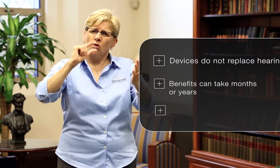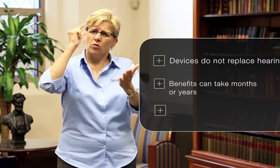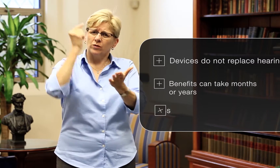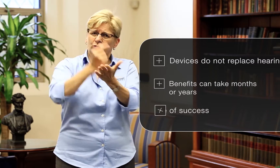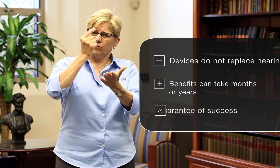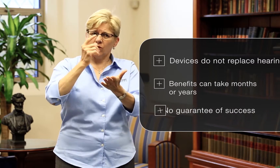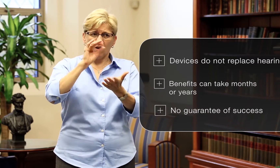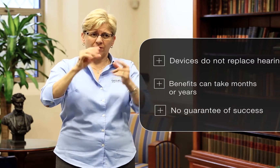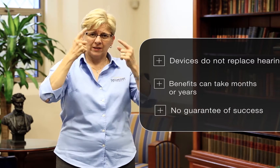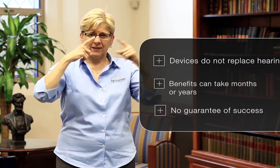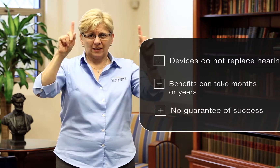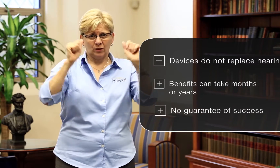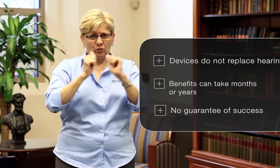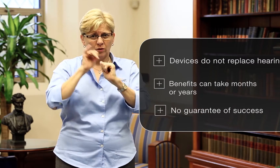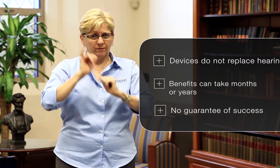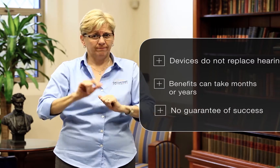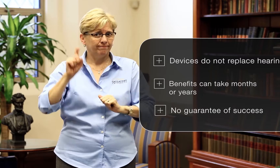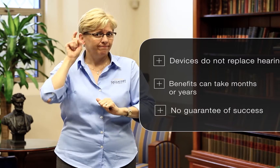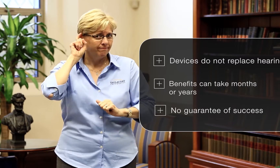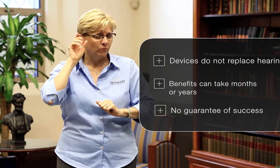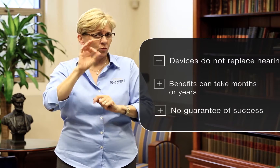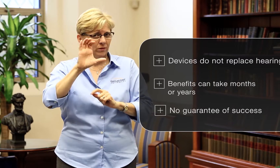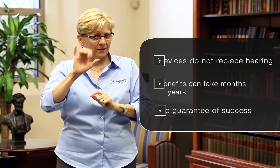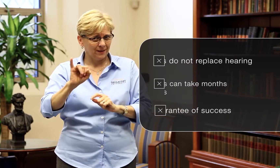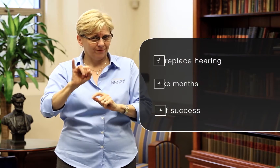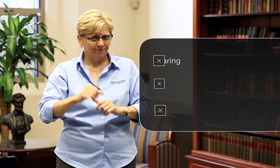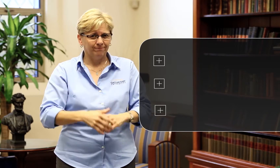And there is no guarantee of success with the use of these devices.